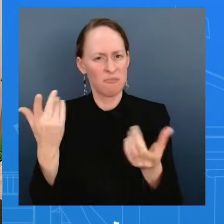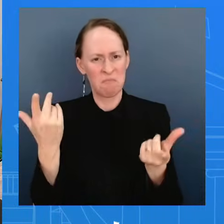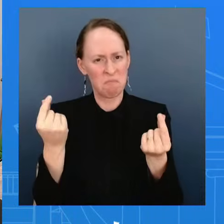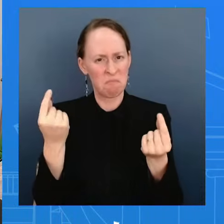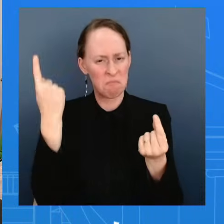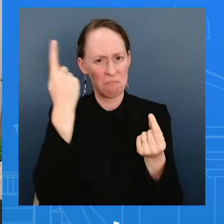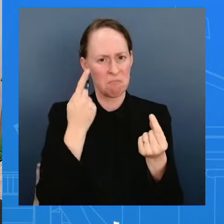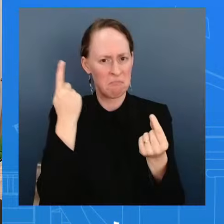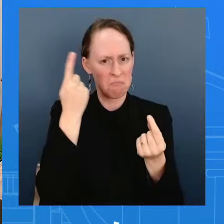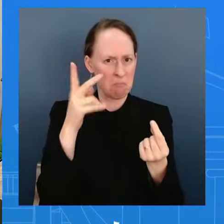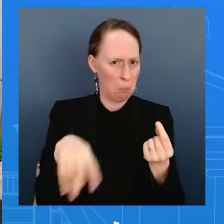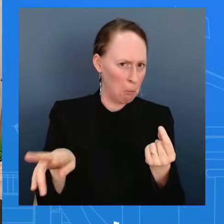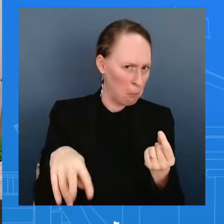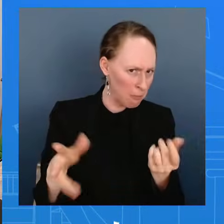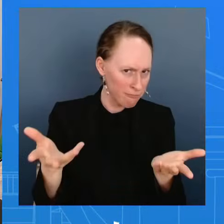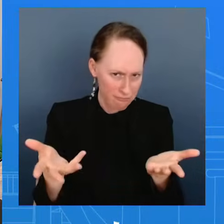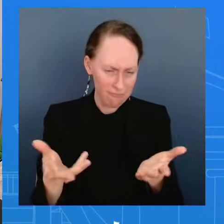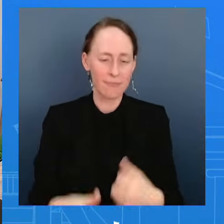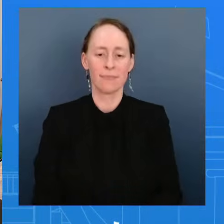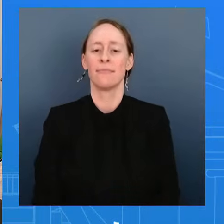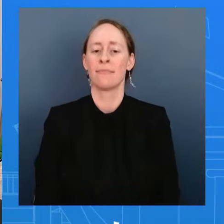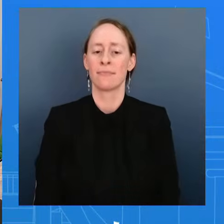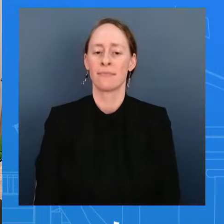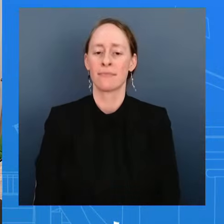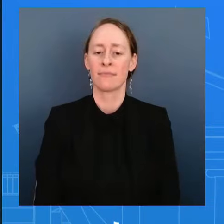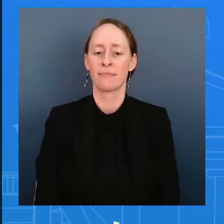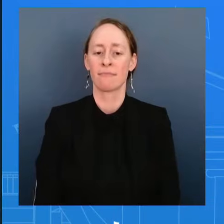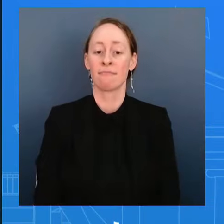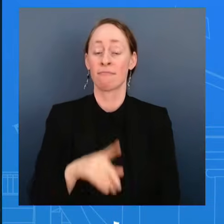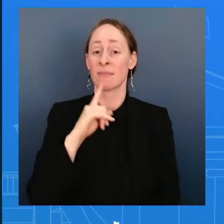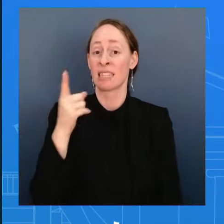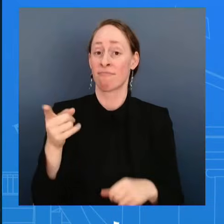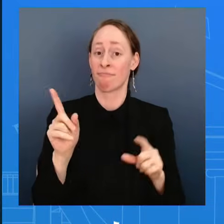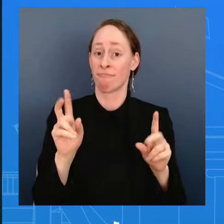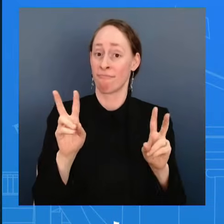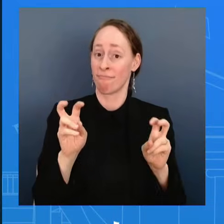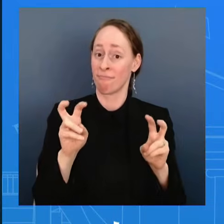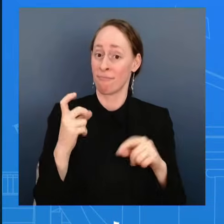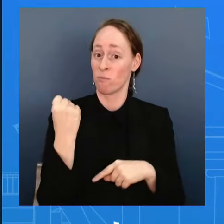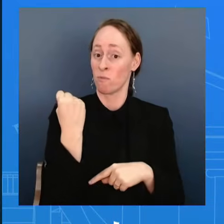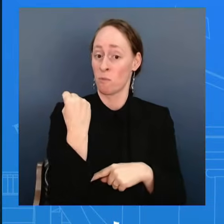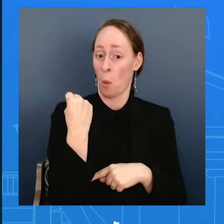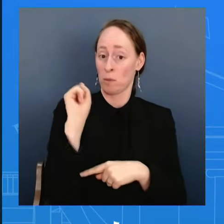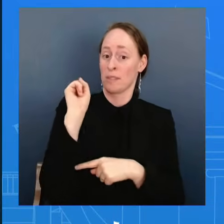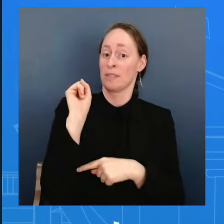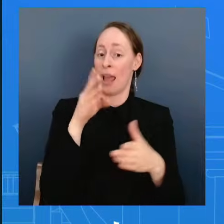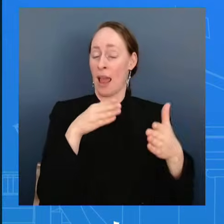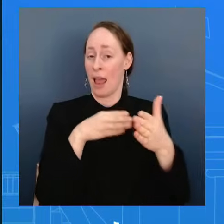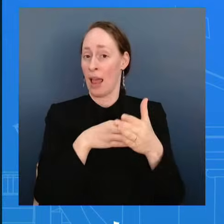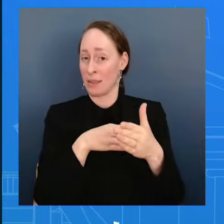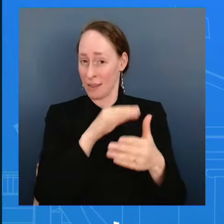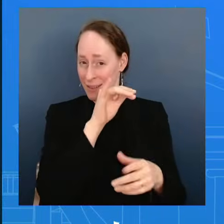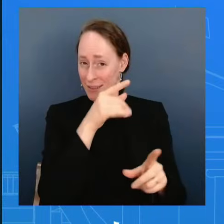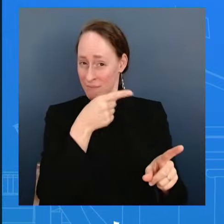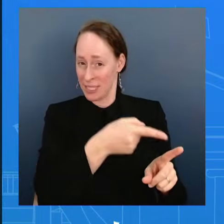And, if so, what steps are you taking or preparing to take to, you know, legitimize him? Ms. Jean-Pierre: So, a couple of things.